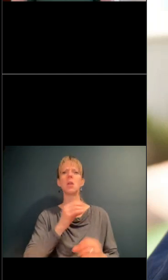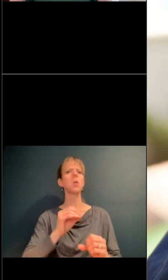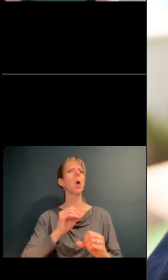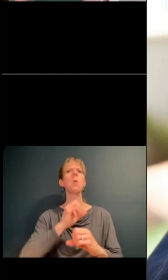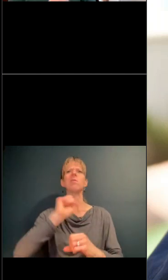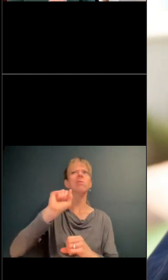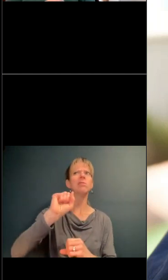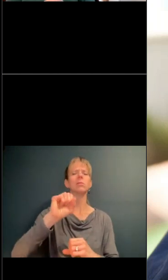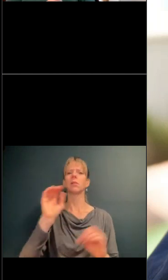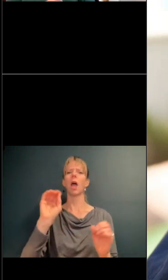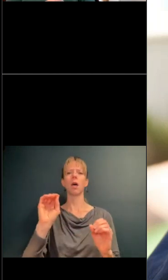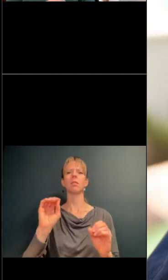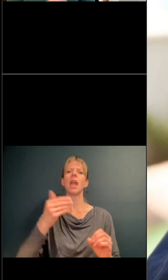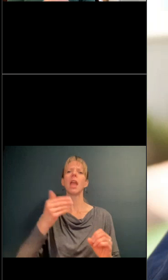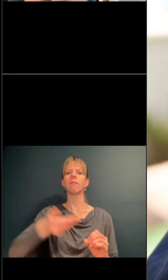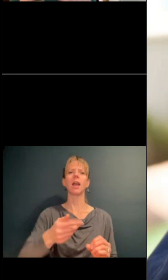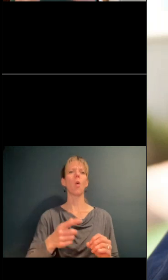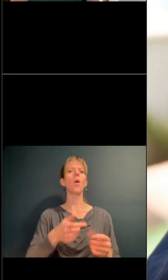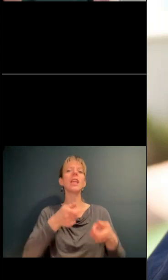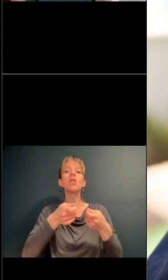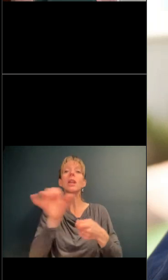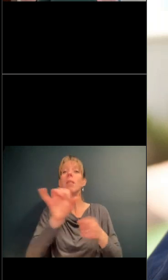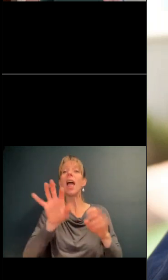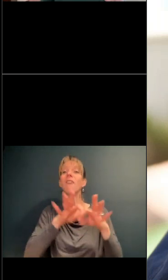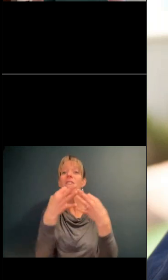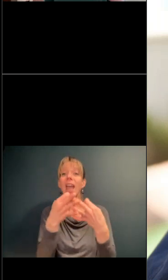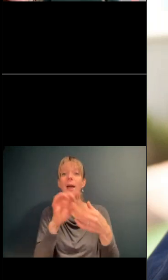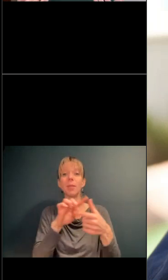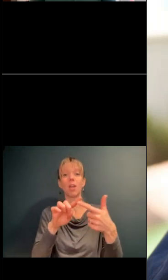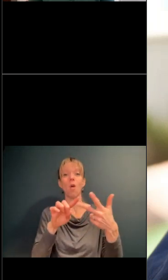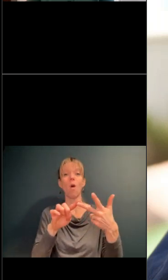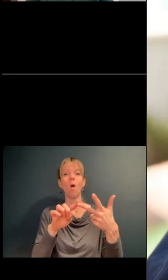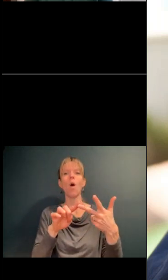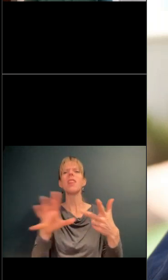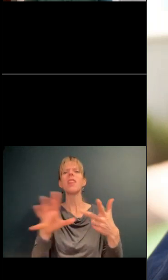Treated like family. Embraced for all of who they are."